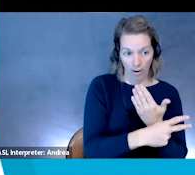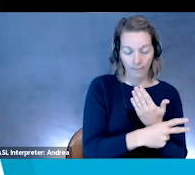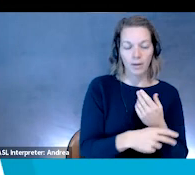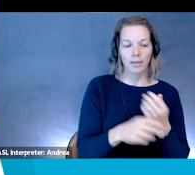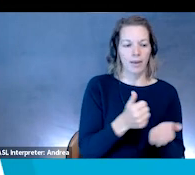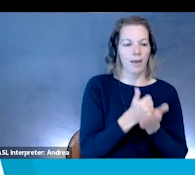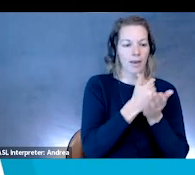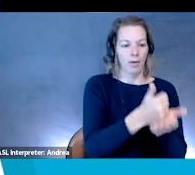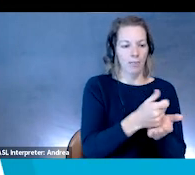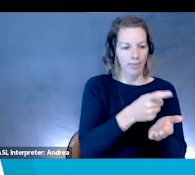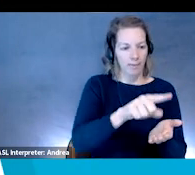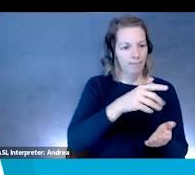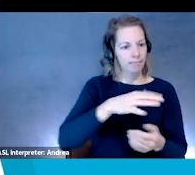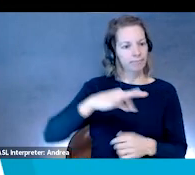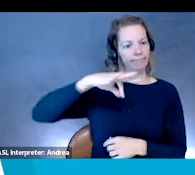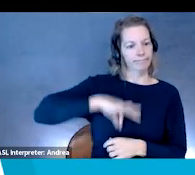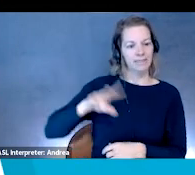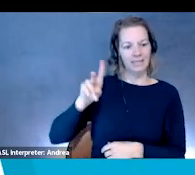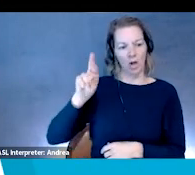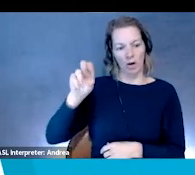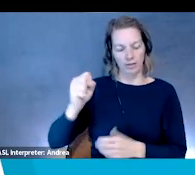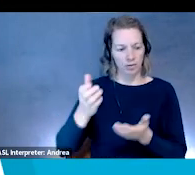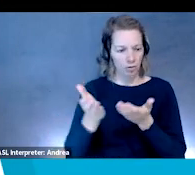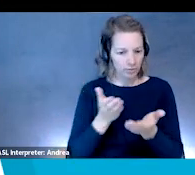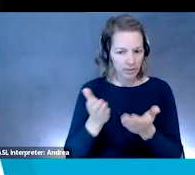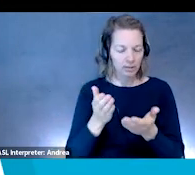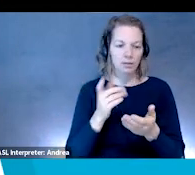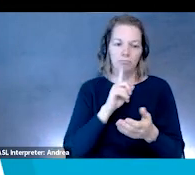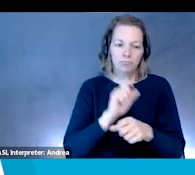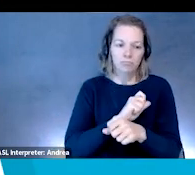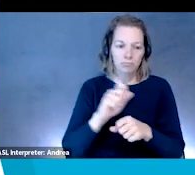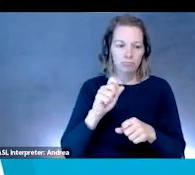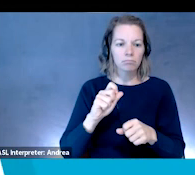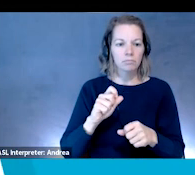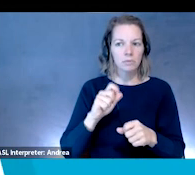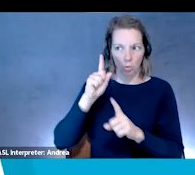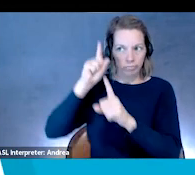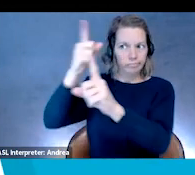CHILD TO ACCESS THE VR SERVICES. IF THERE ARE SERVICES THAT CHILD NEEDS TO GET FROM THEIR SCHOOL